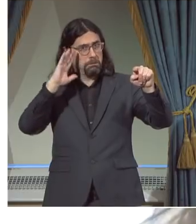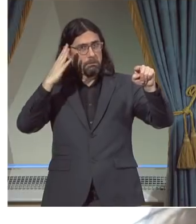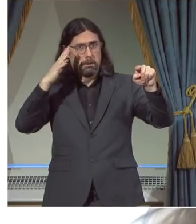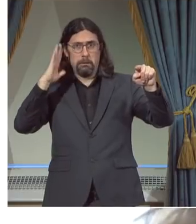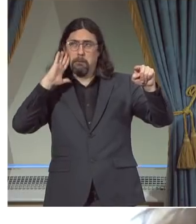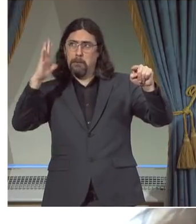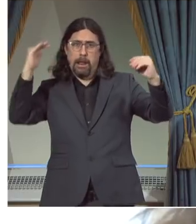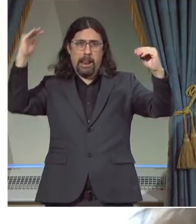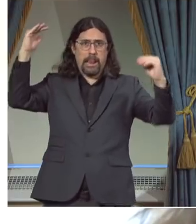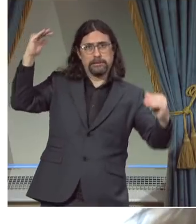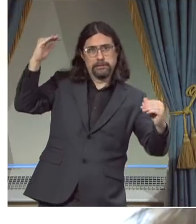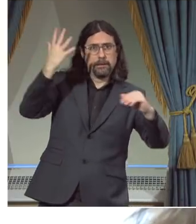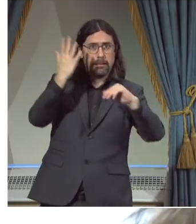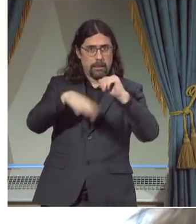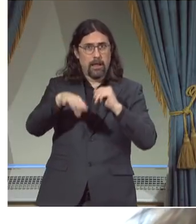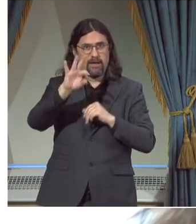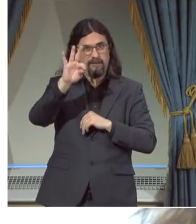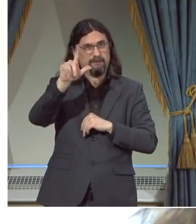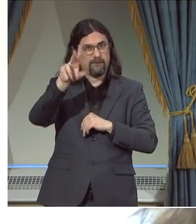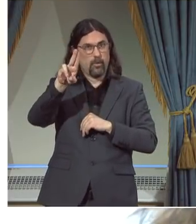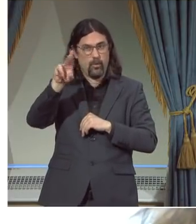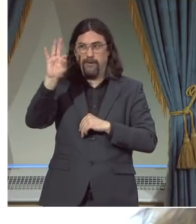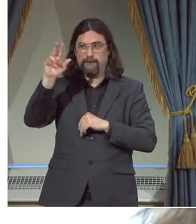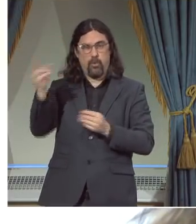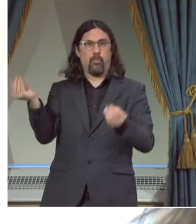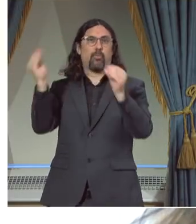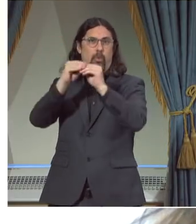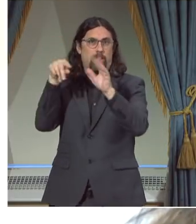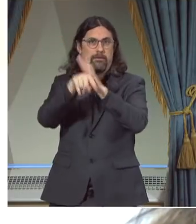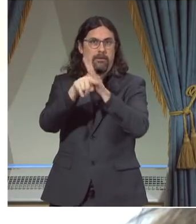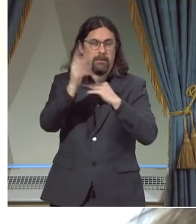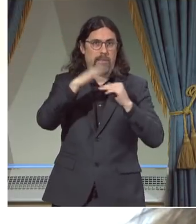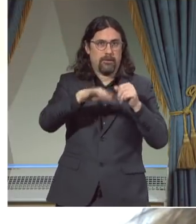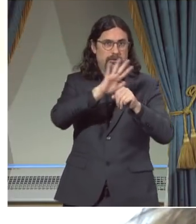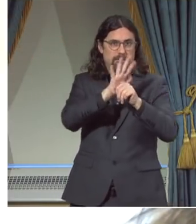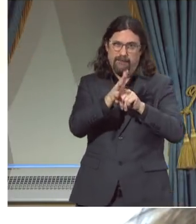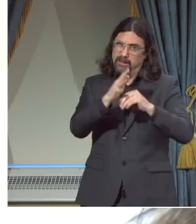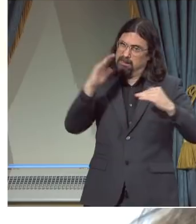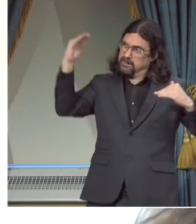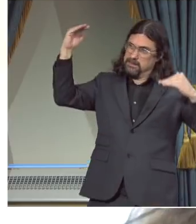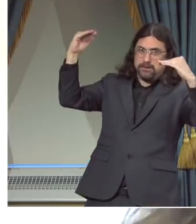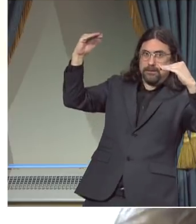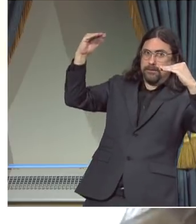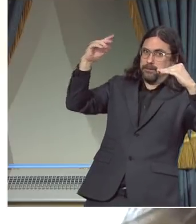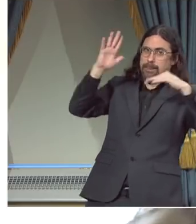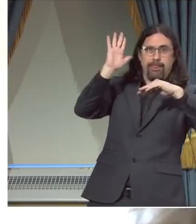UNPRECEDENTED DAYS. DAYS THAT WILL BE CHALLENGNGI FOR EVERY NEW YORKER.